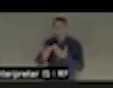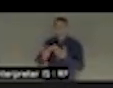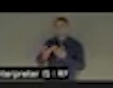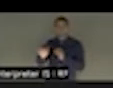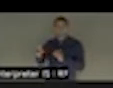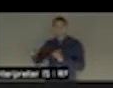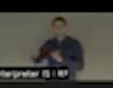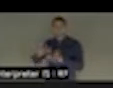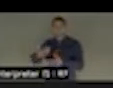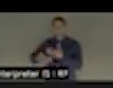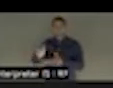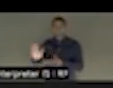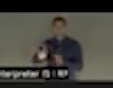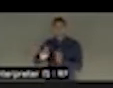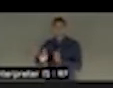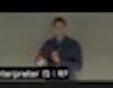And also of course how the machine